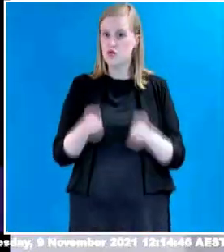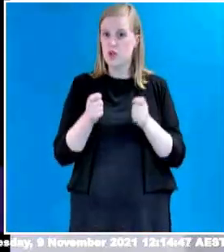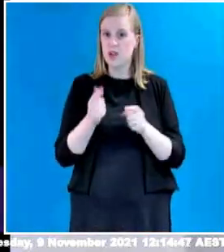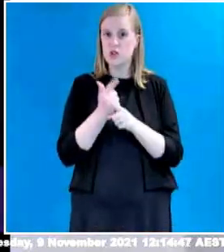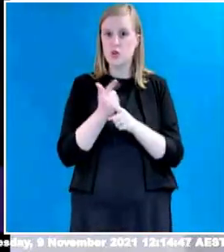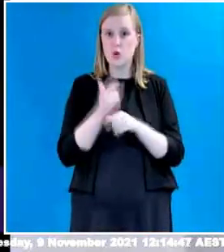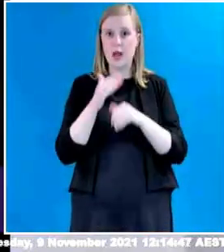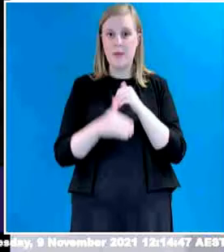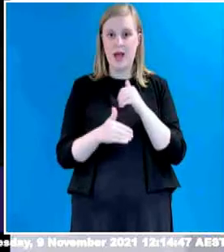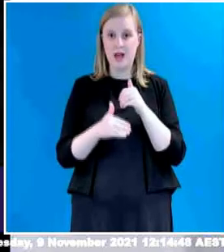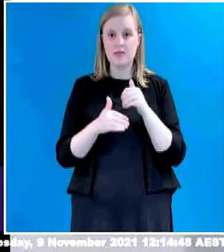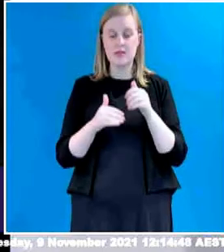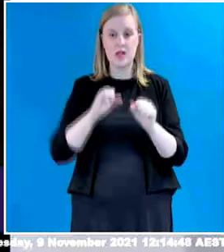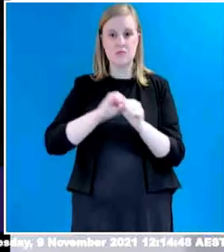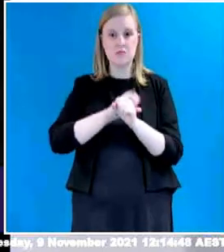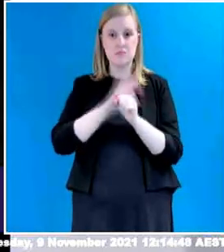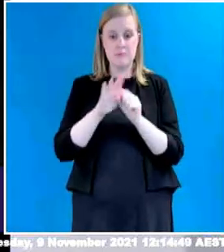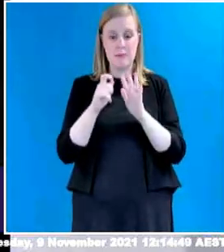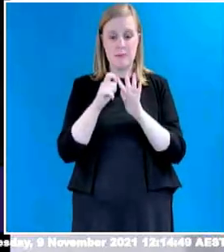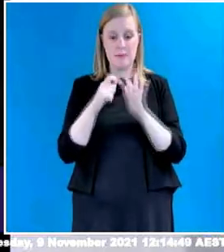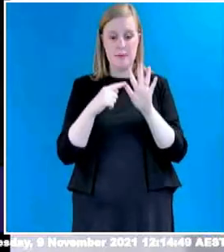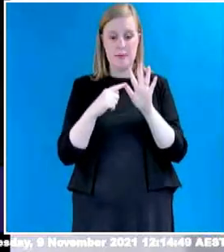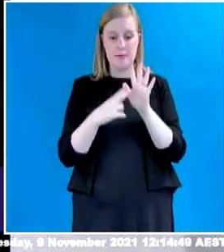Government last February/March.